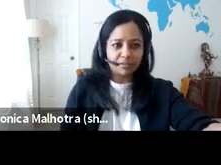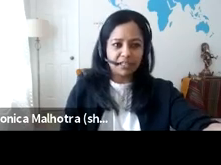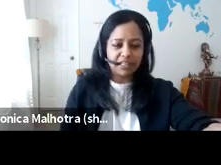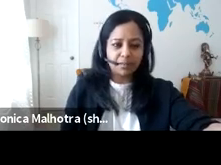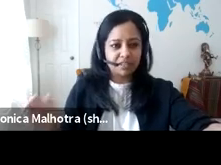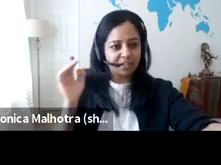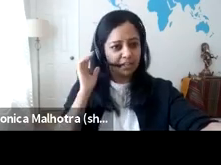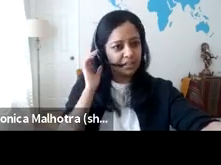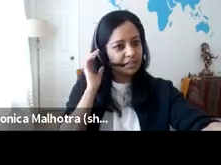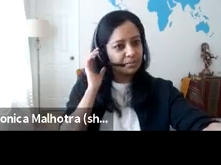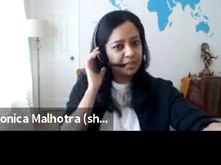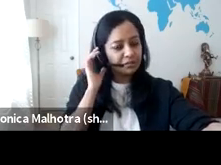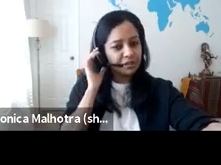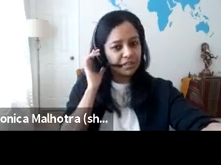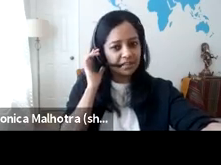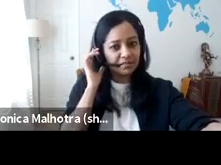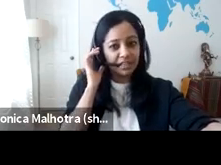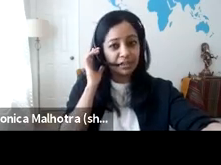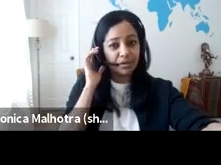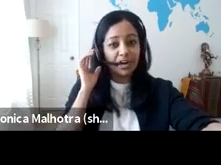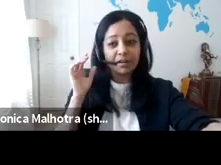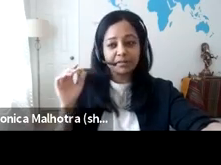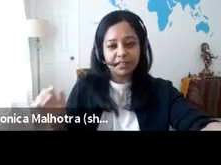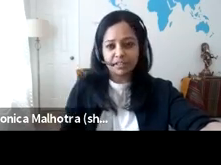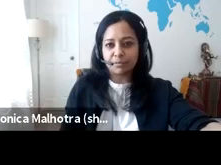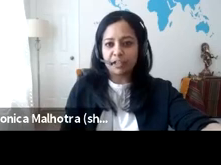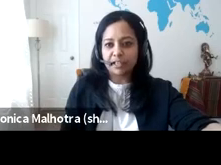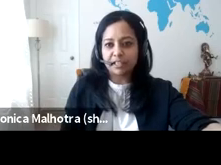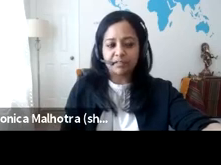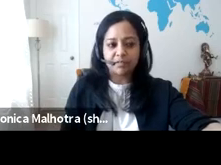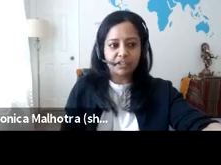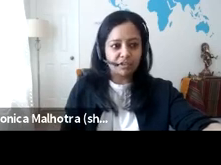sure that everybody keeps there microphones and the video off until a moderator invites